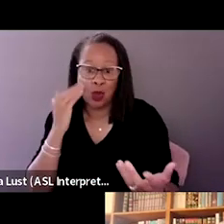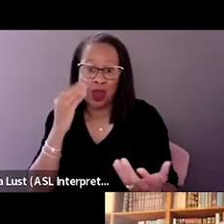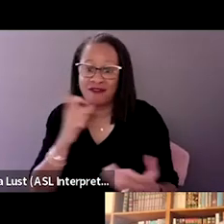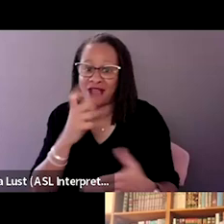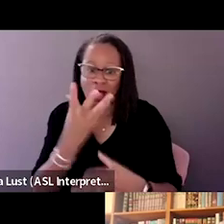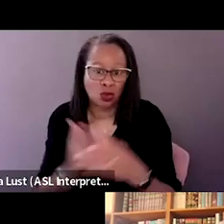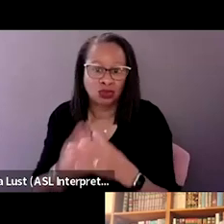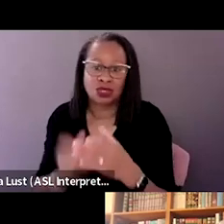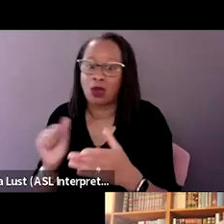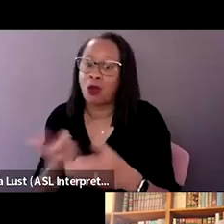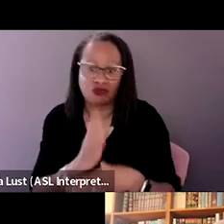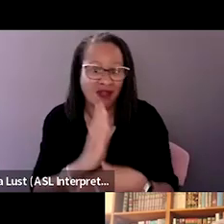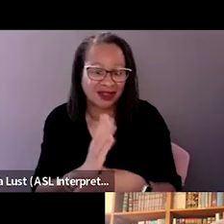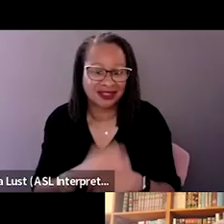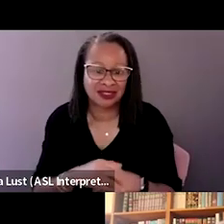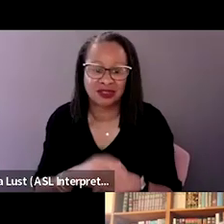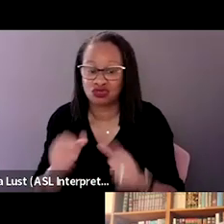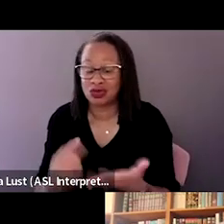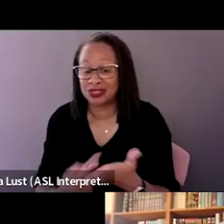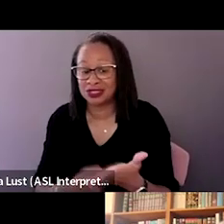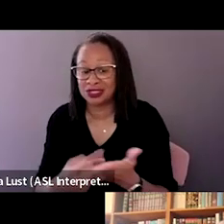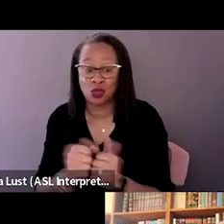all the rights you can discuss with a distributor